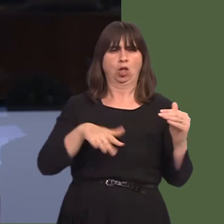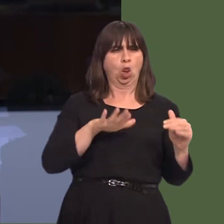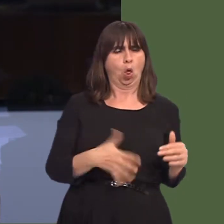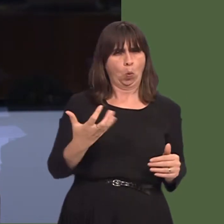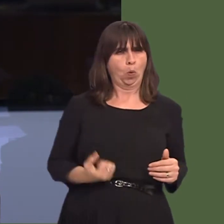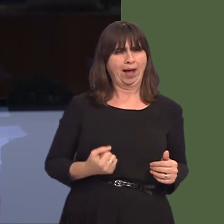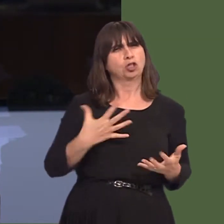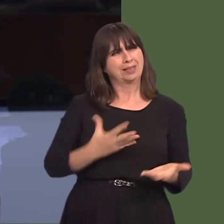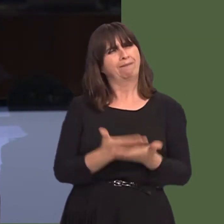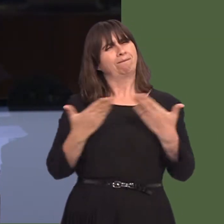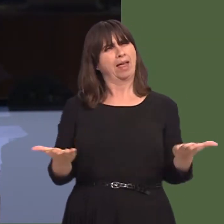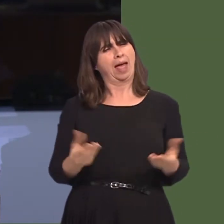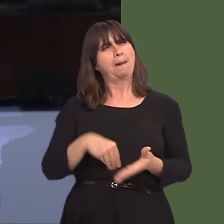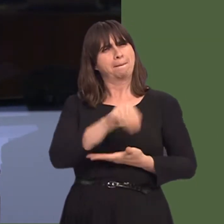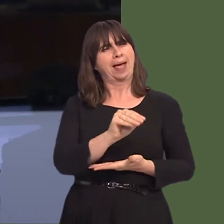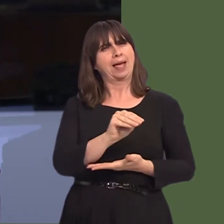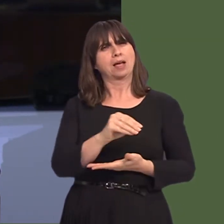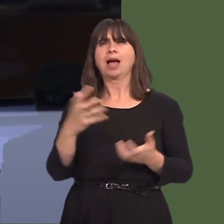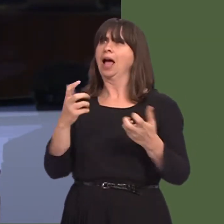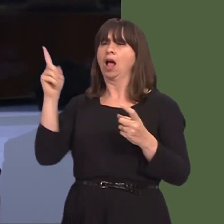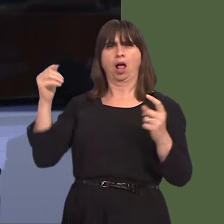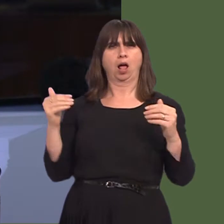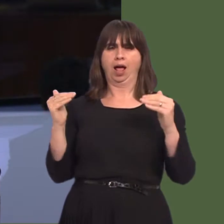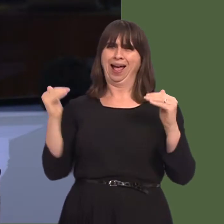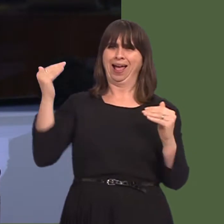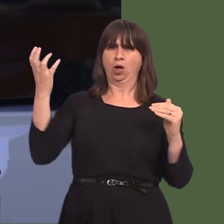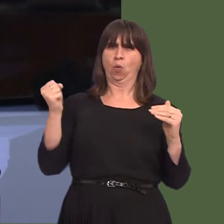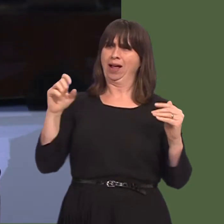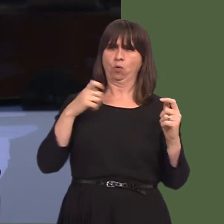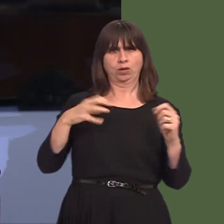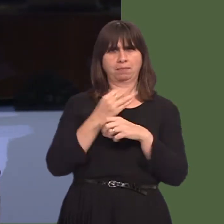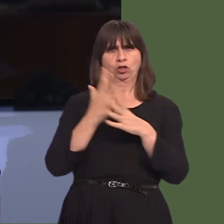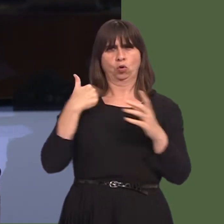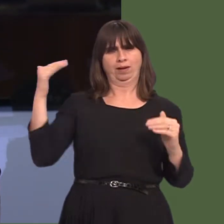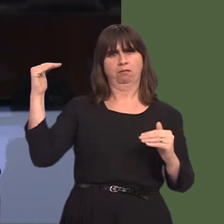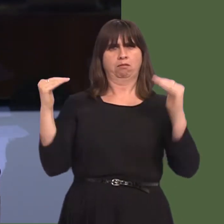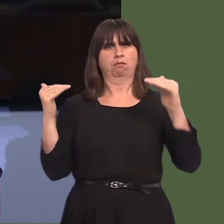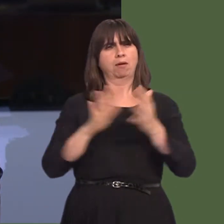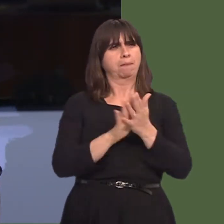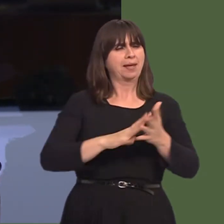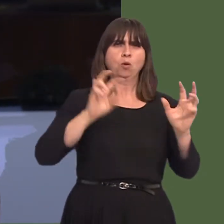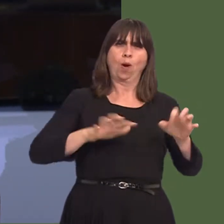What's your Government doing to close this gap and ensure that there are higher paid, better quality jobs for people living in Wales, and what discussions have you had with the